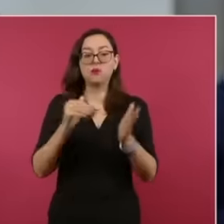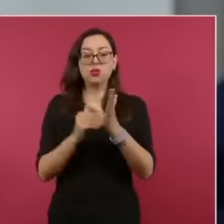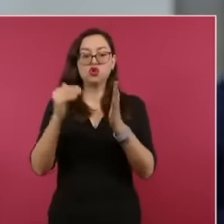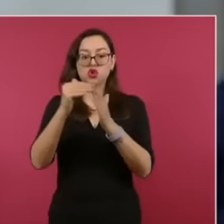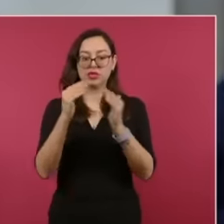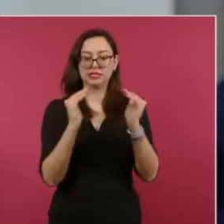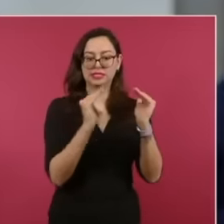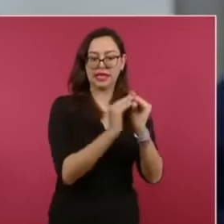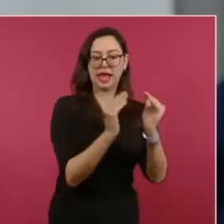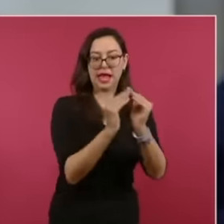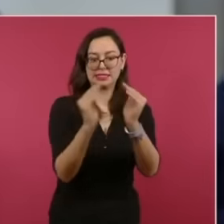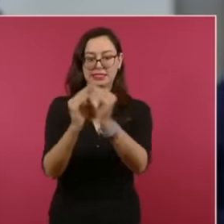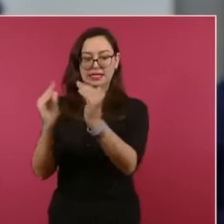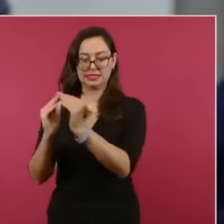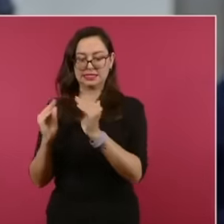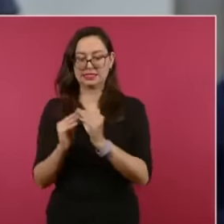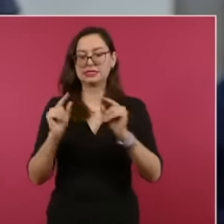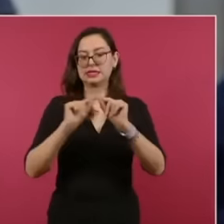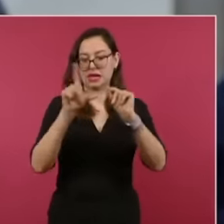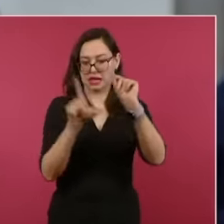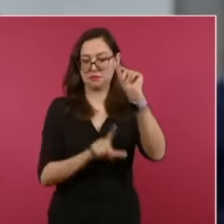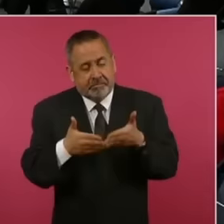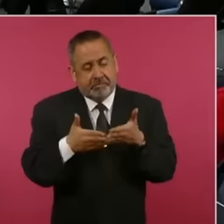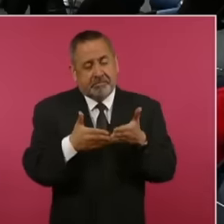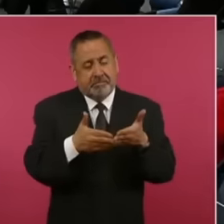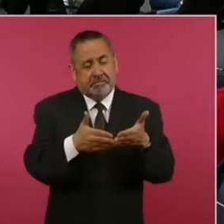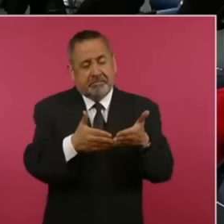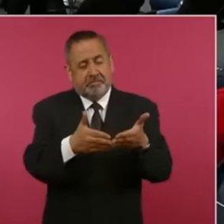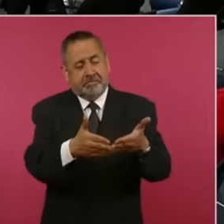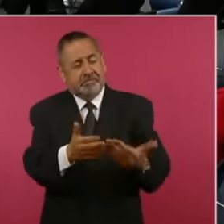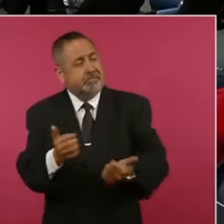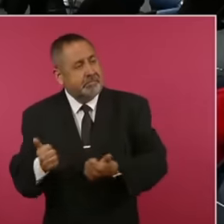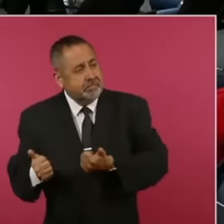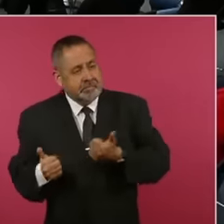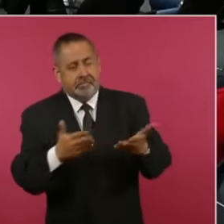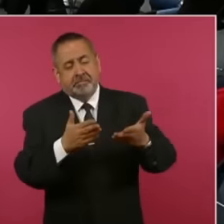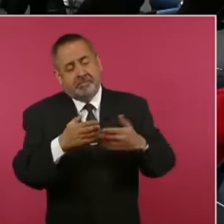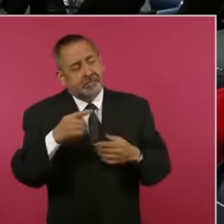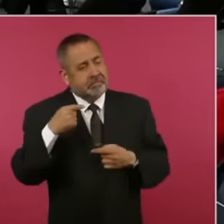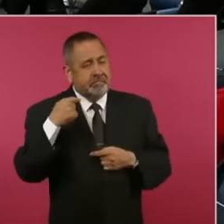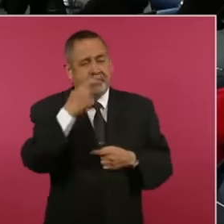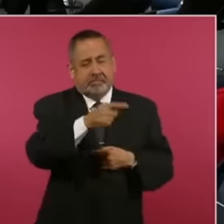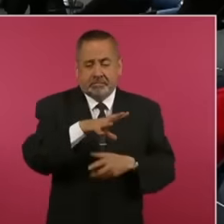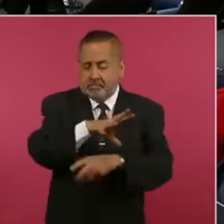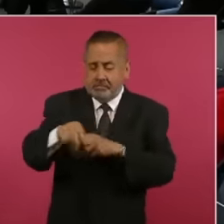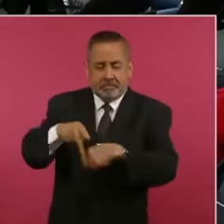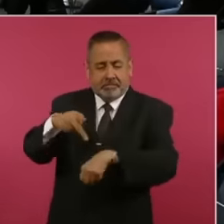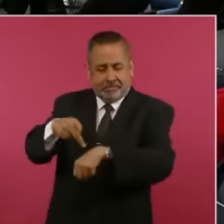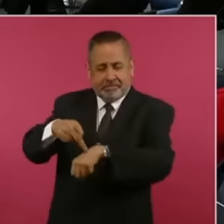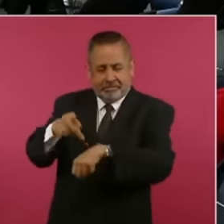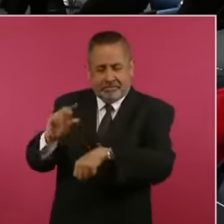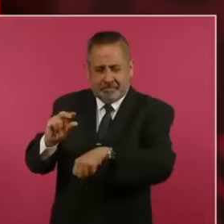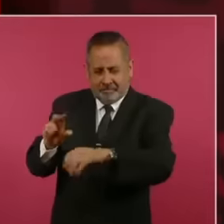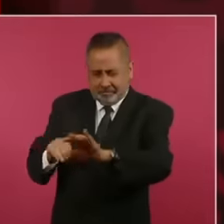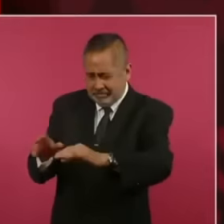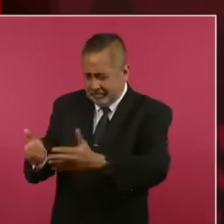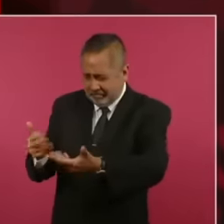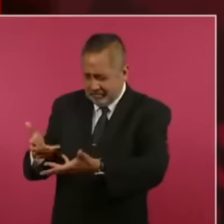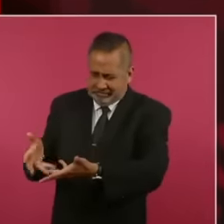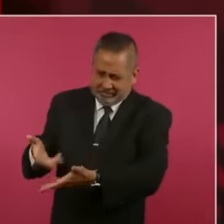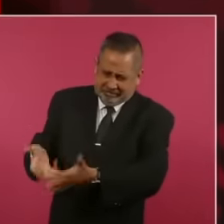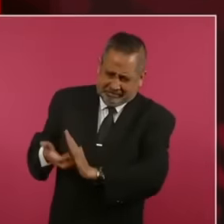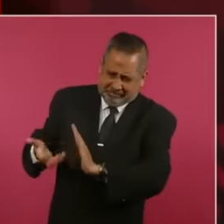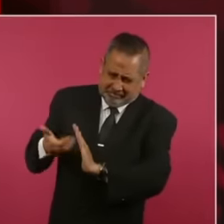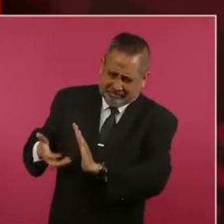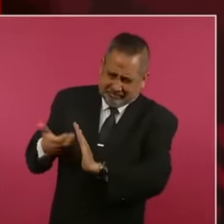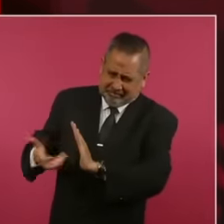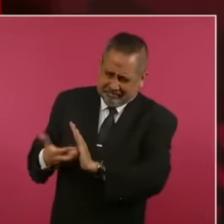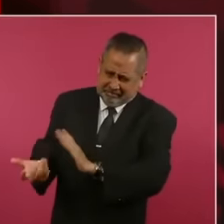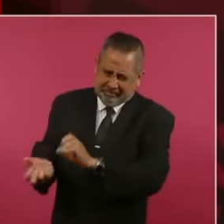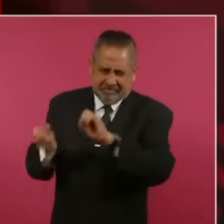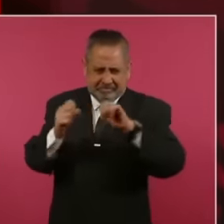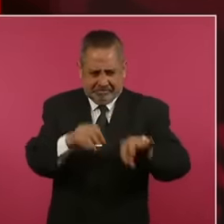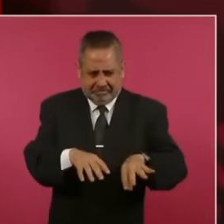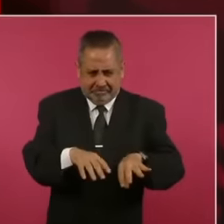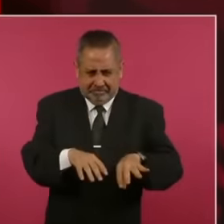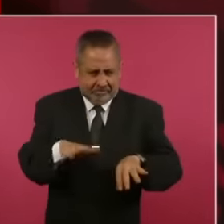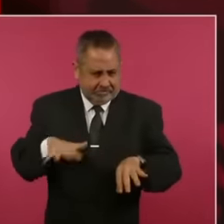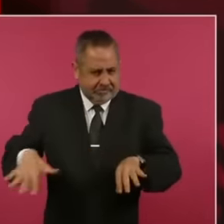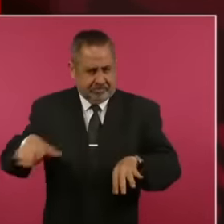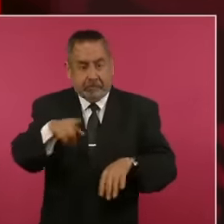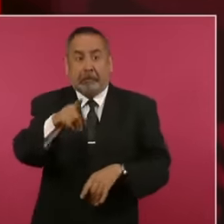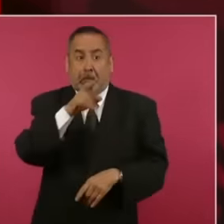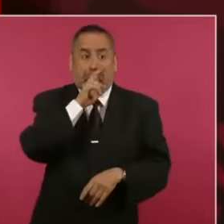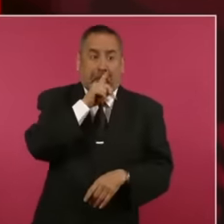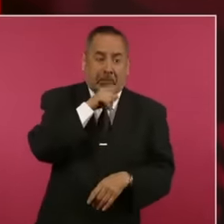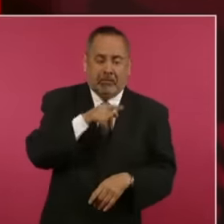it took all the stone. All the material extracted from that region that worries you.